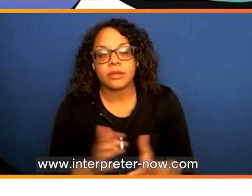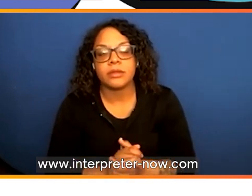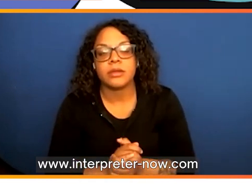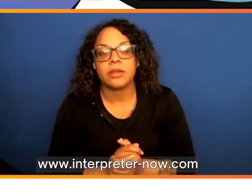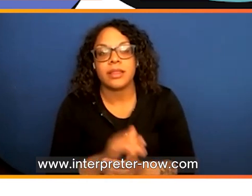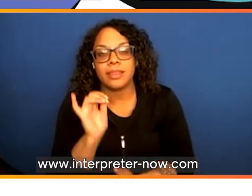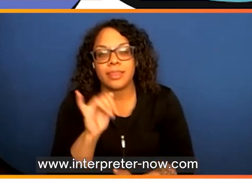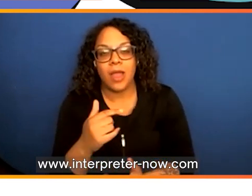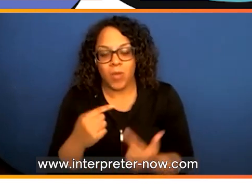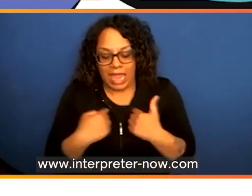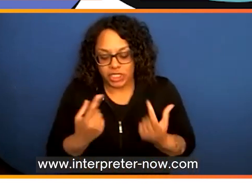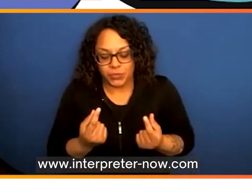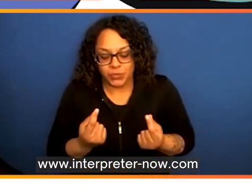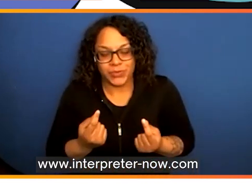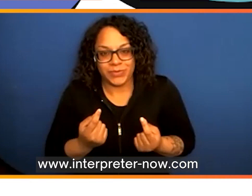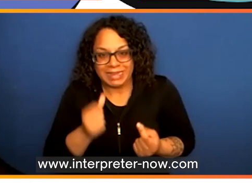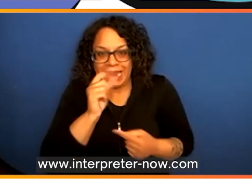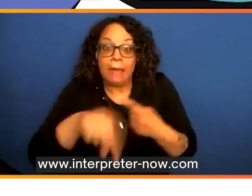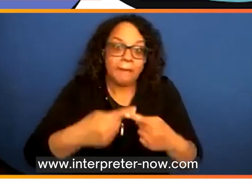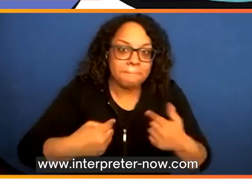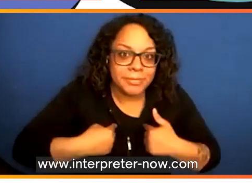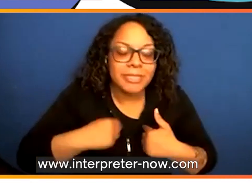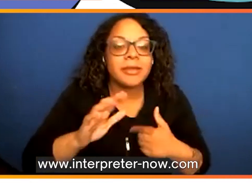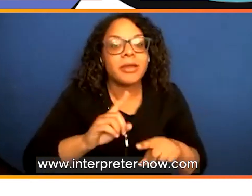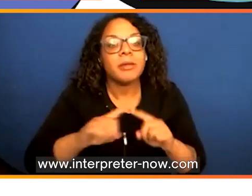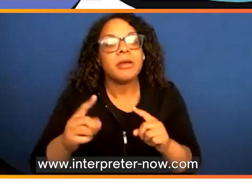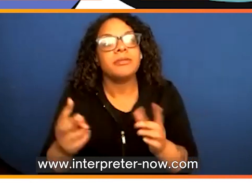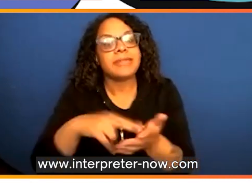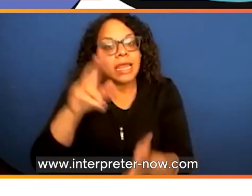of standing up and speaking up and championing women in those rooms and not in the room.